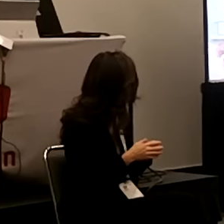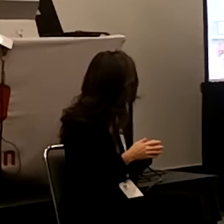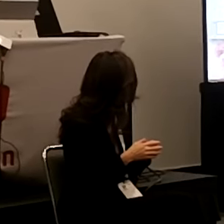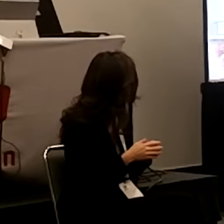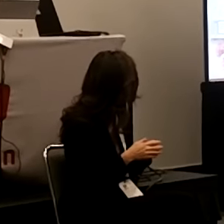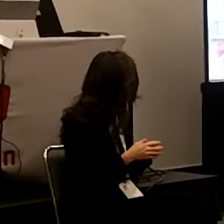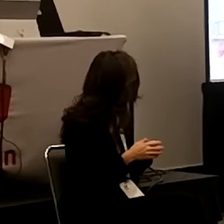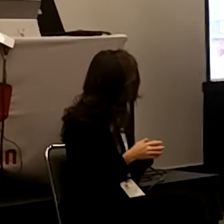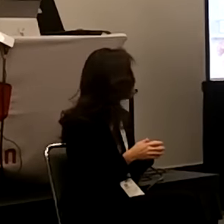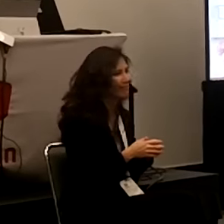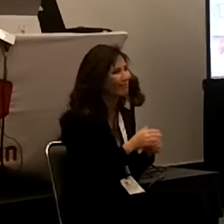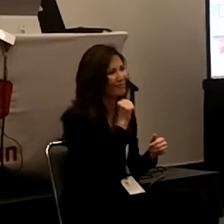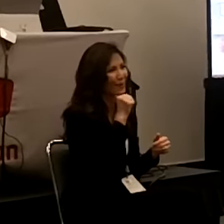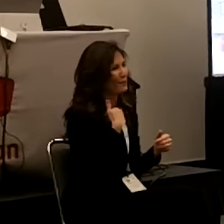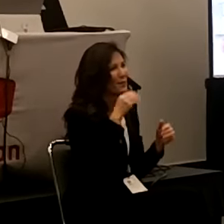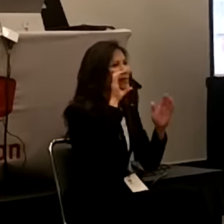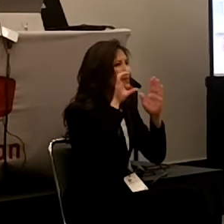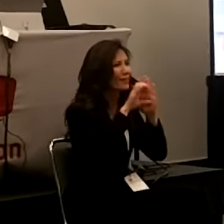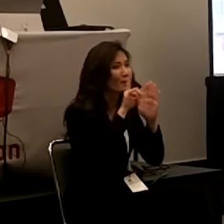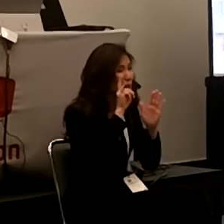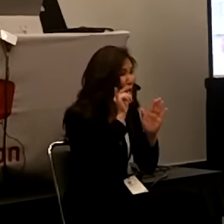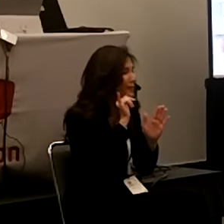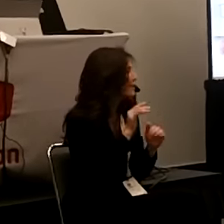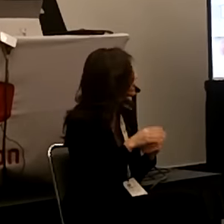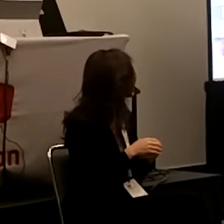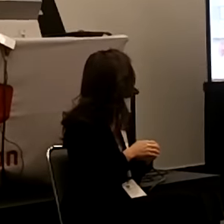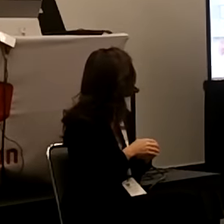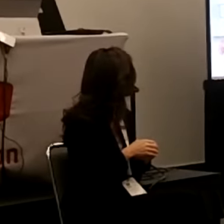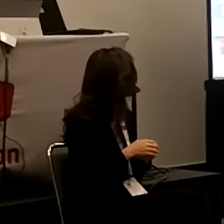Okay, I don't have the picture on there but... Okay. Sorry.